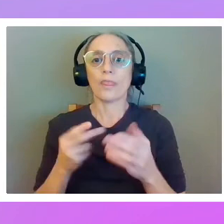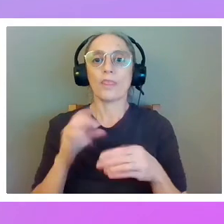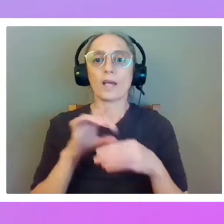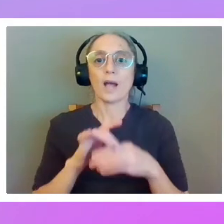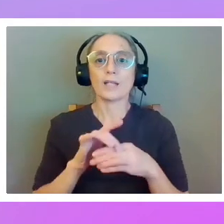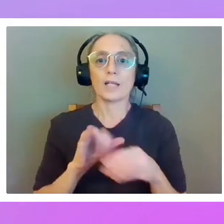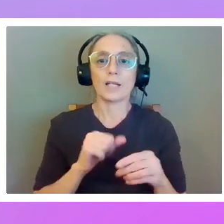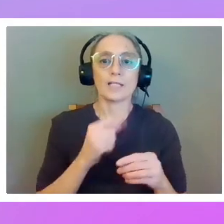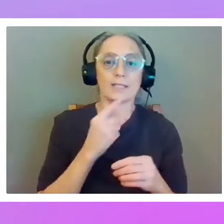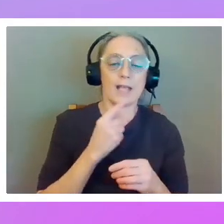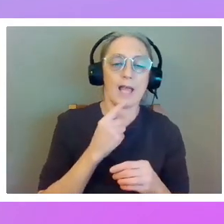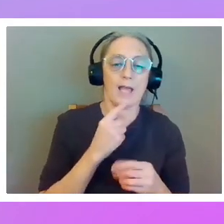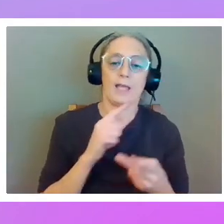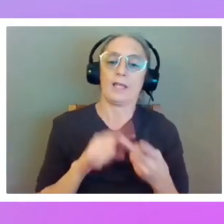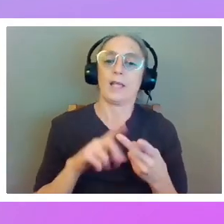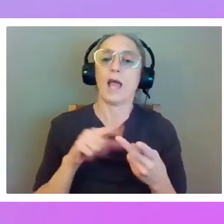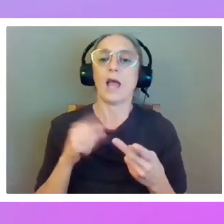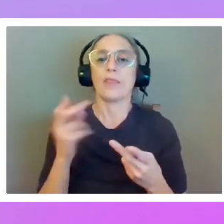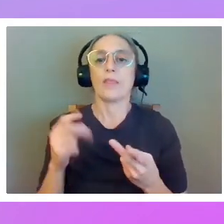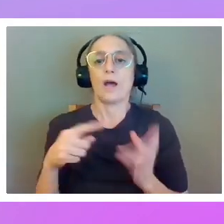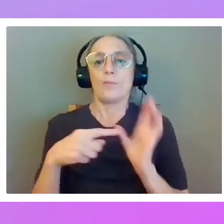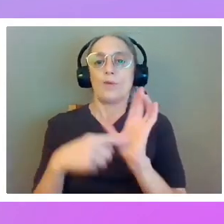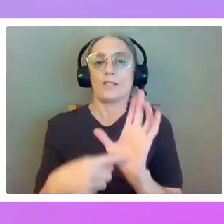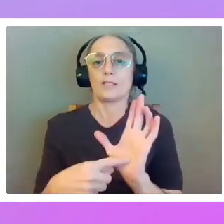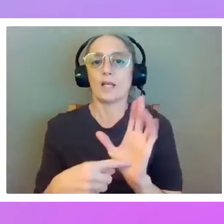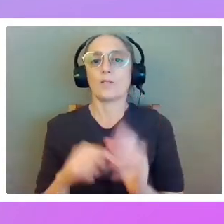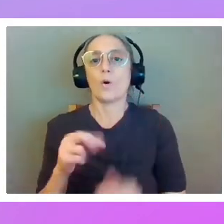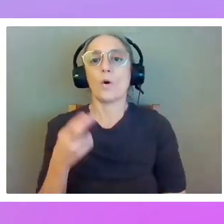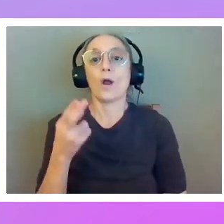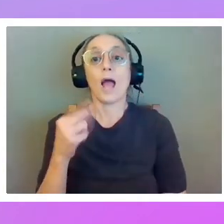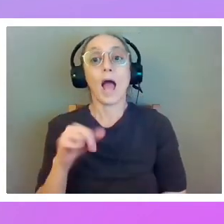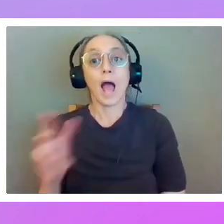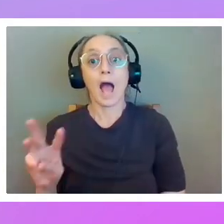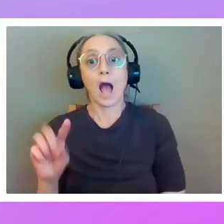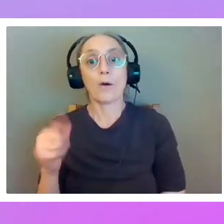and the presentation or how the content is being presented.